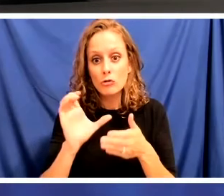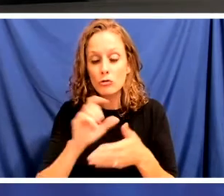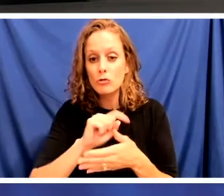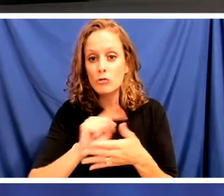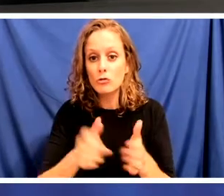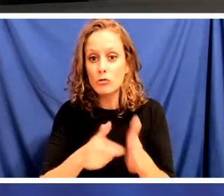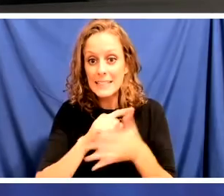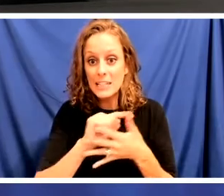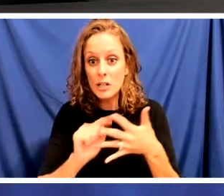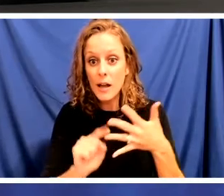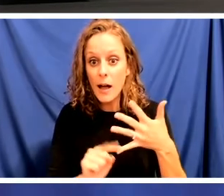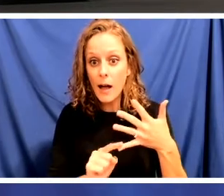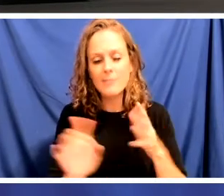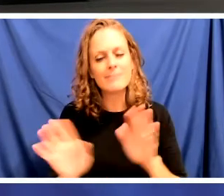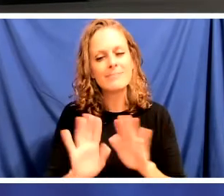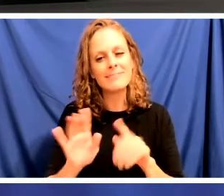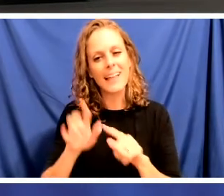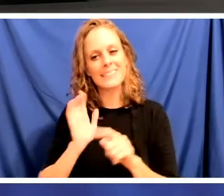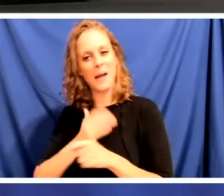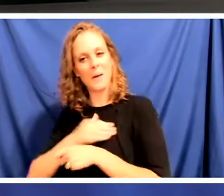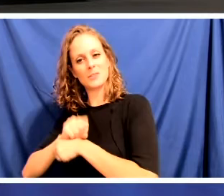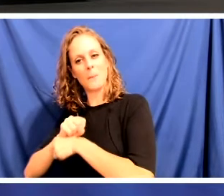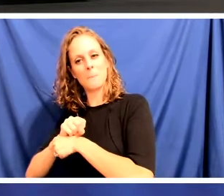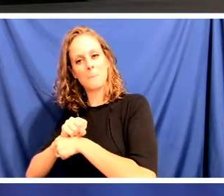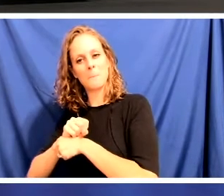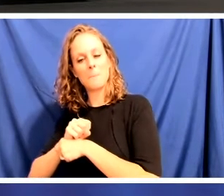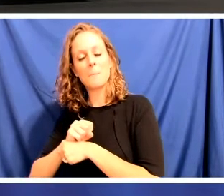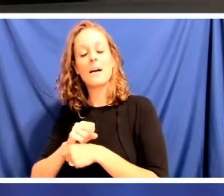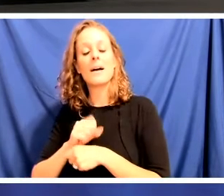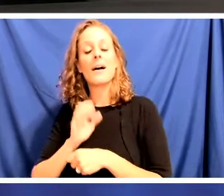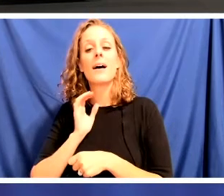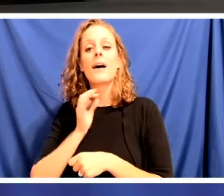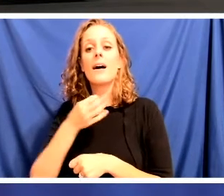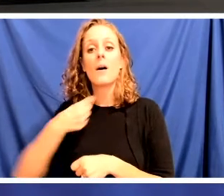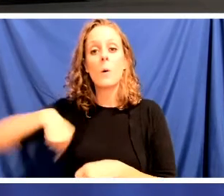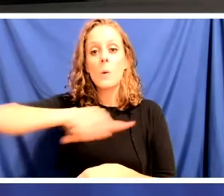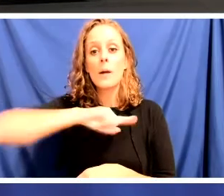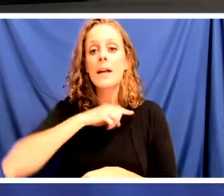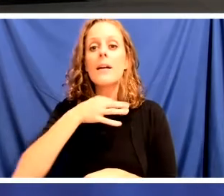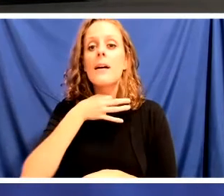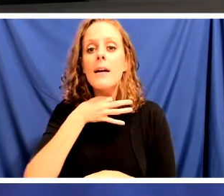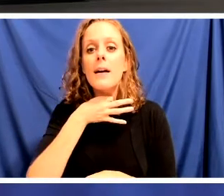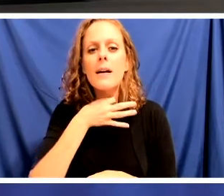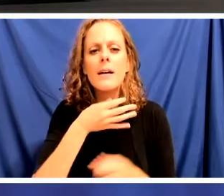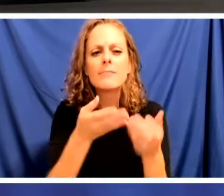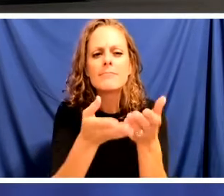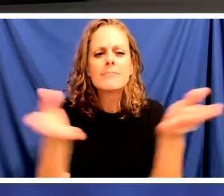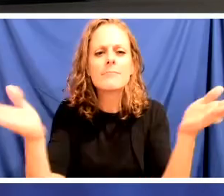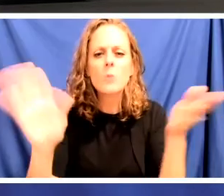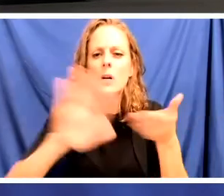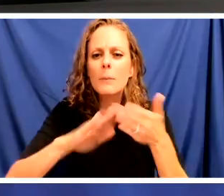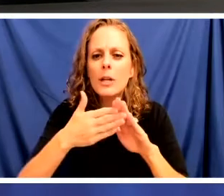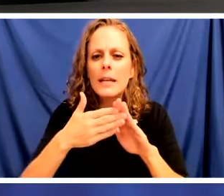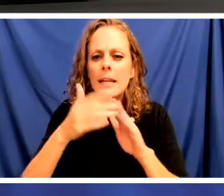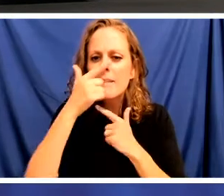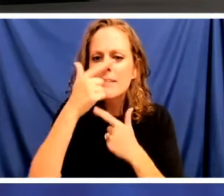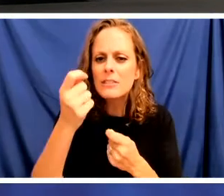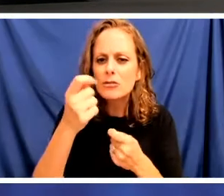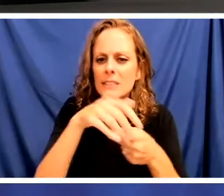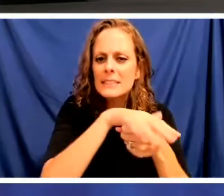We do want to hear from the Community, in terms of what your community of interest is why it's important for the board to consider as they're making.